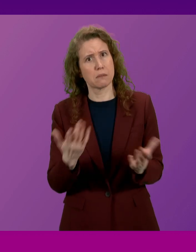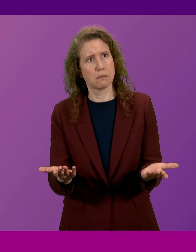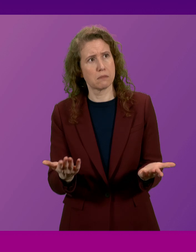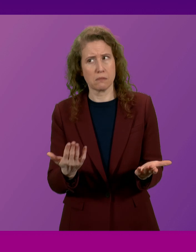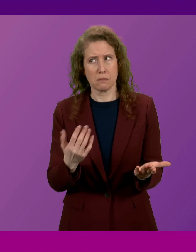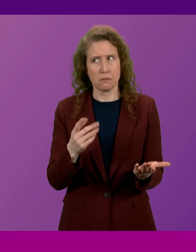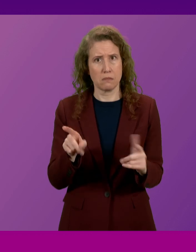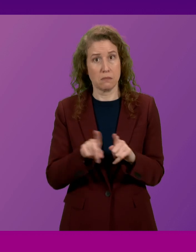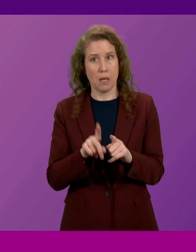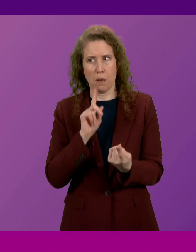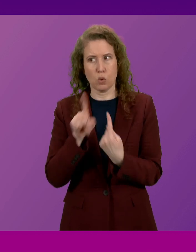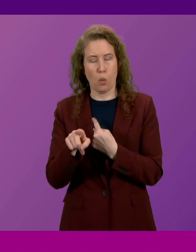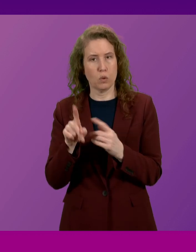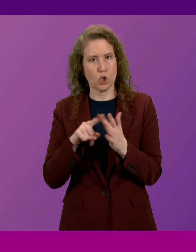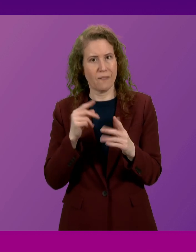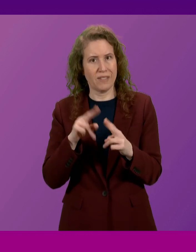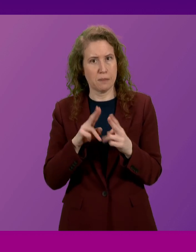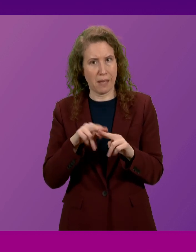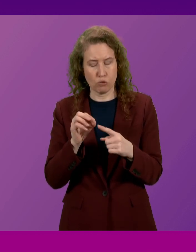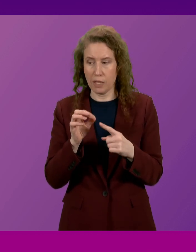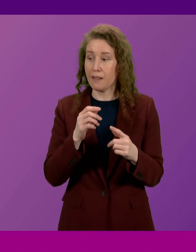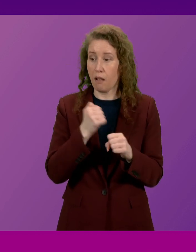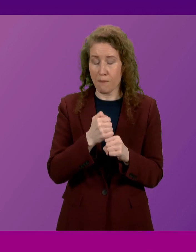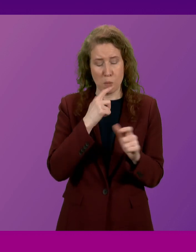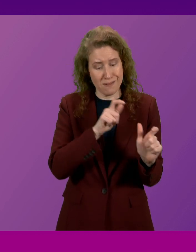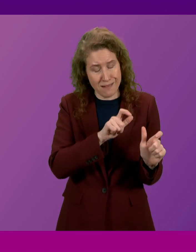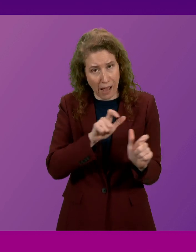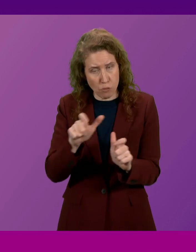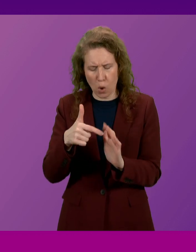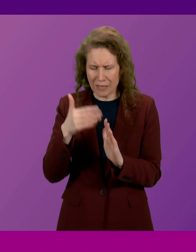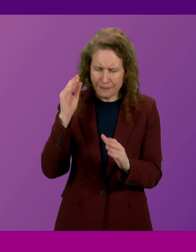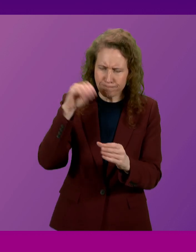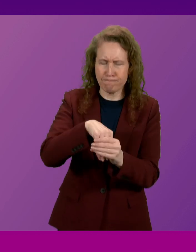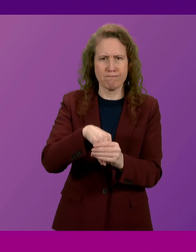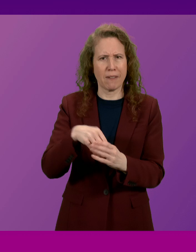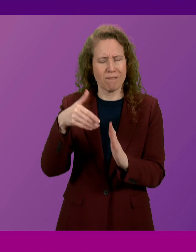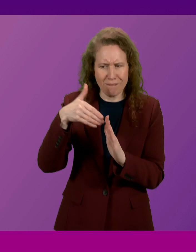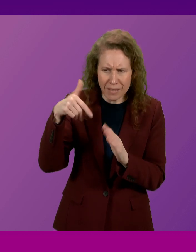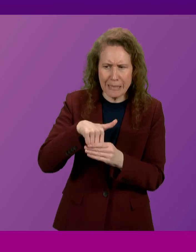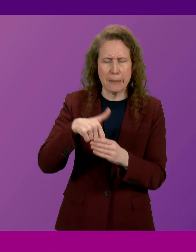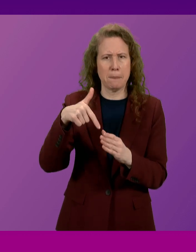it will continue its deep and serious involvement in working with the Scottish Funding Council